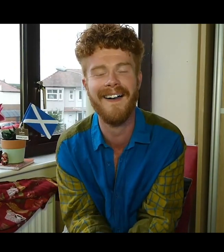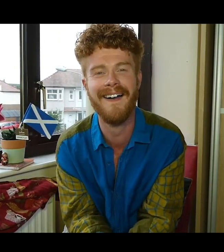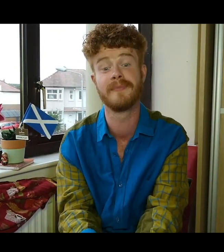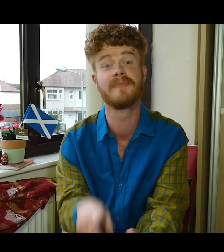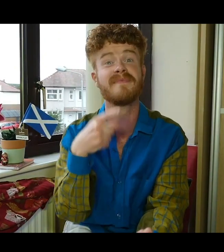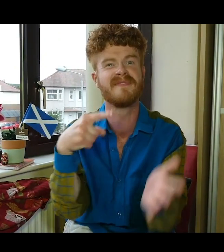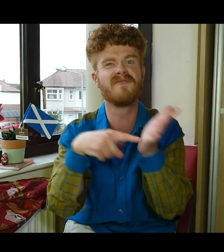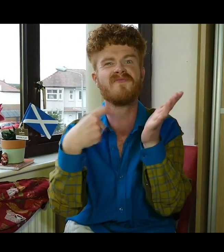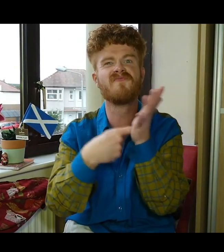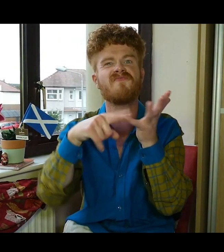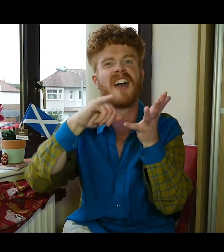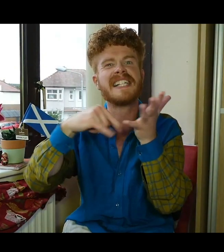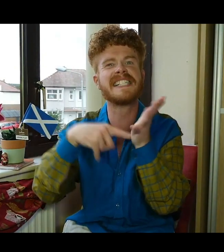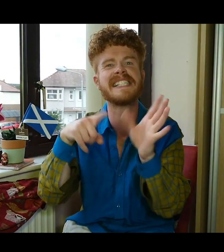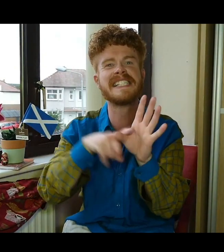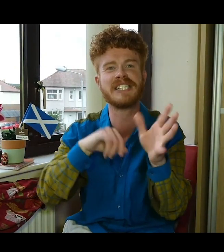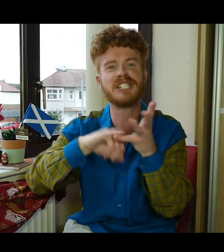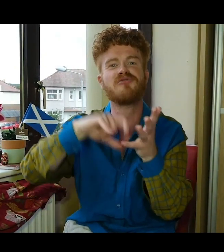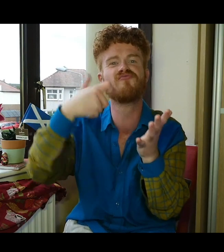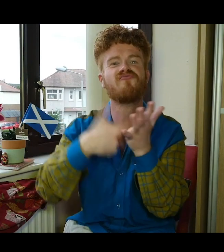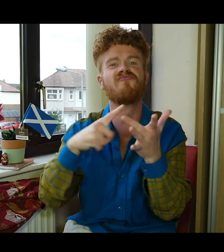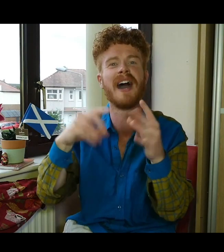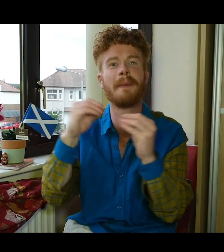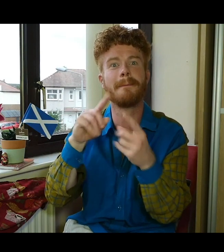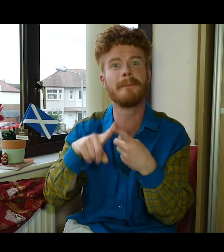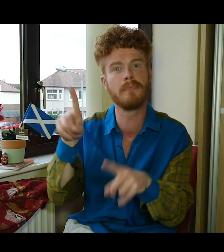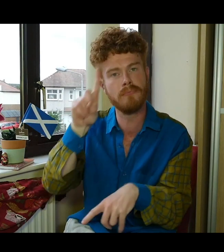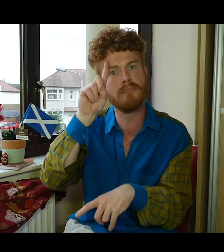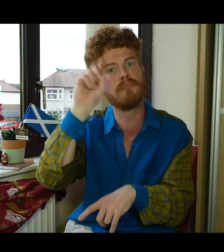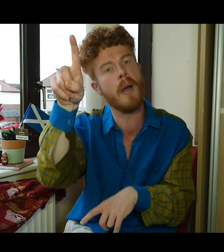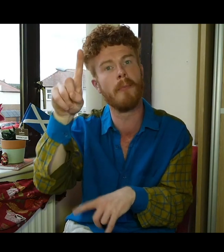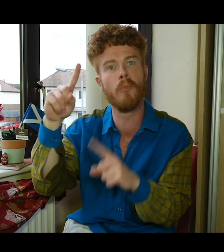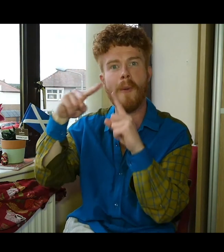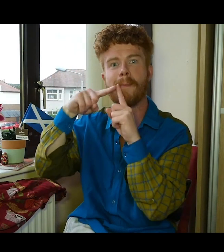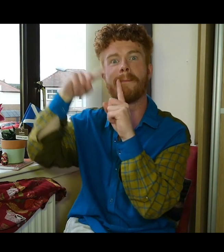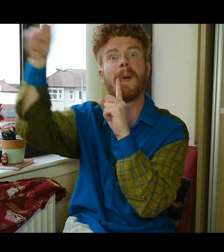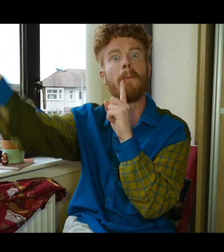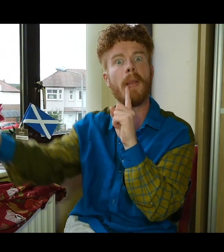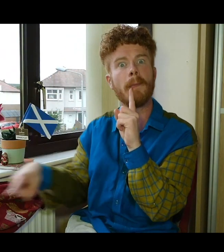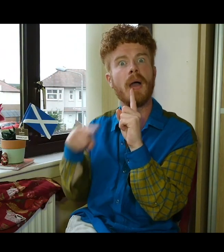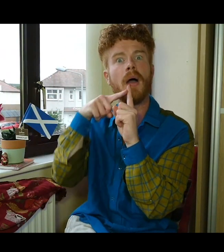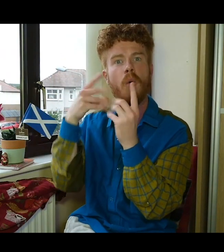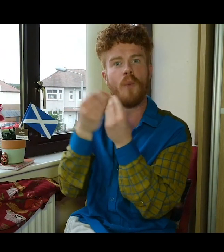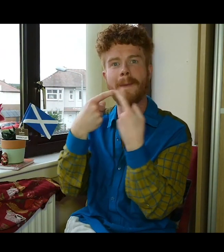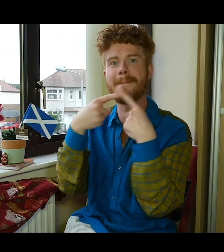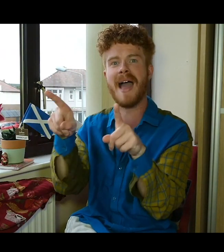And then there's TrustyScribe, who make these giant speech bubbles with messages in them.